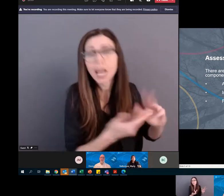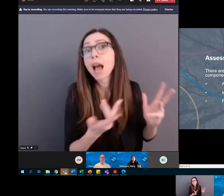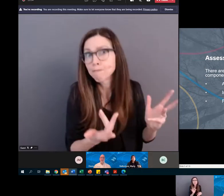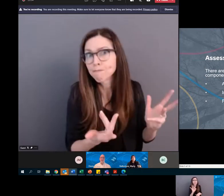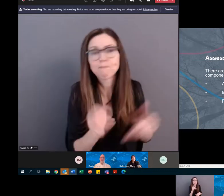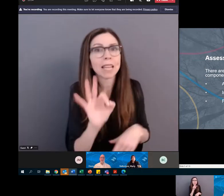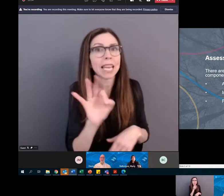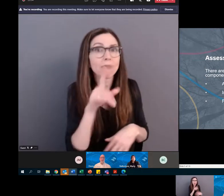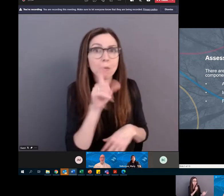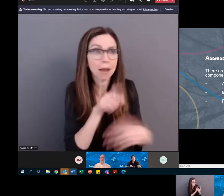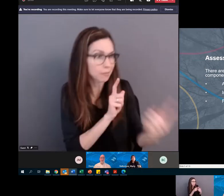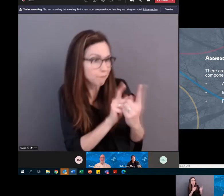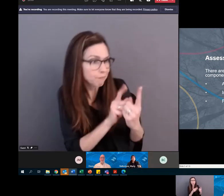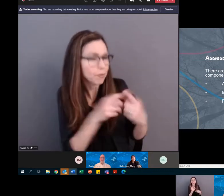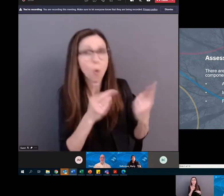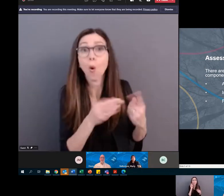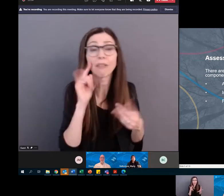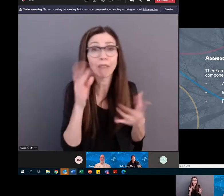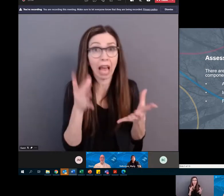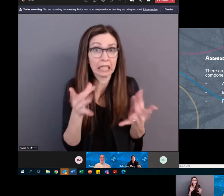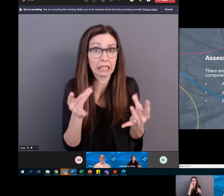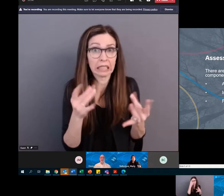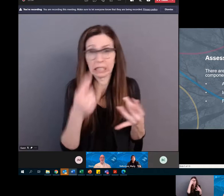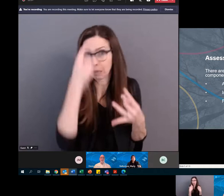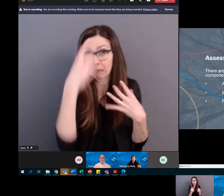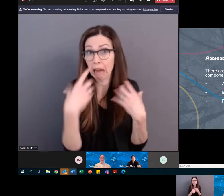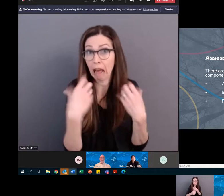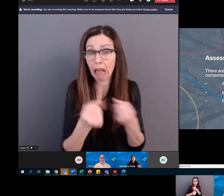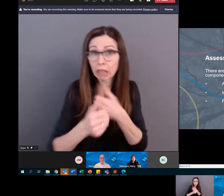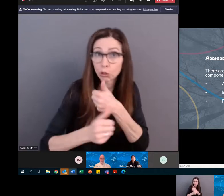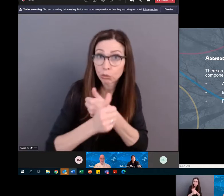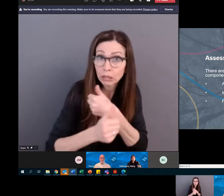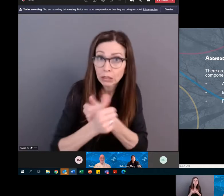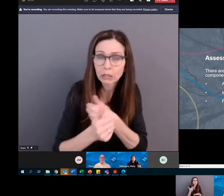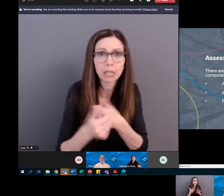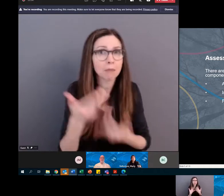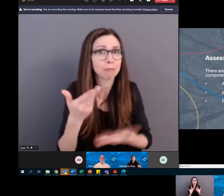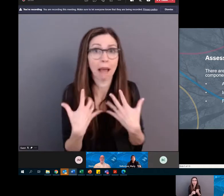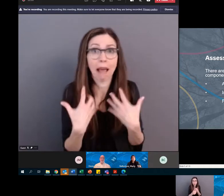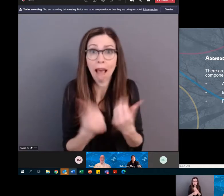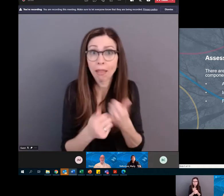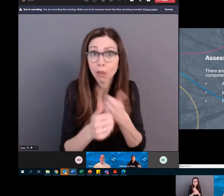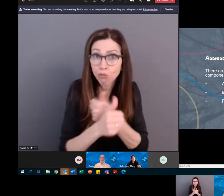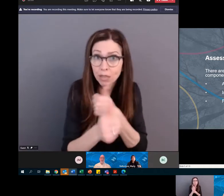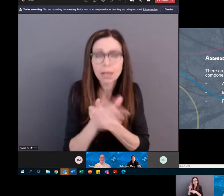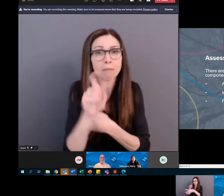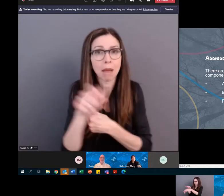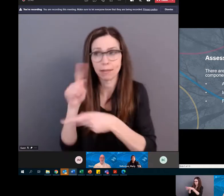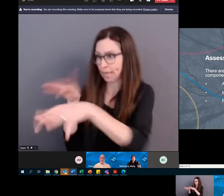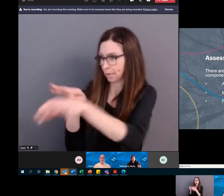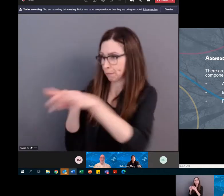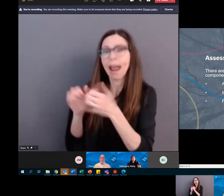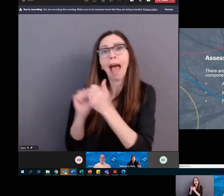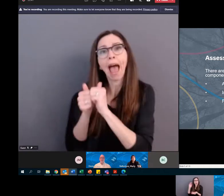mental health and safety concerns. In terms of the budget, the expenses